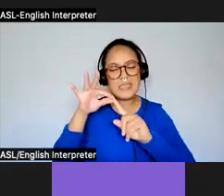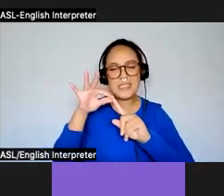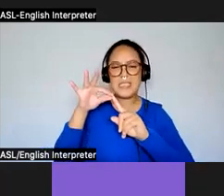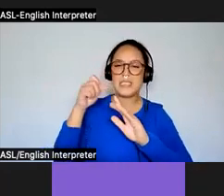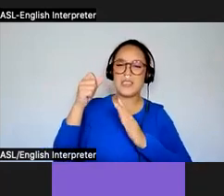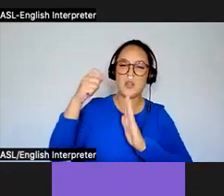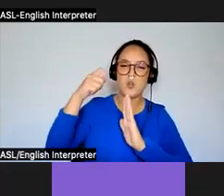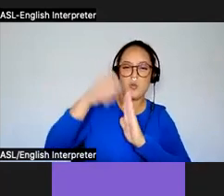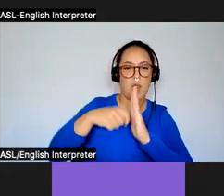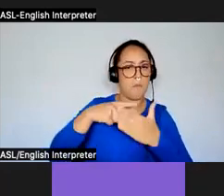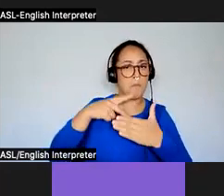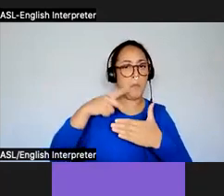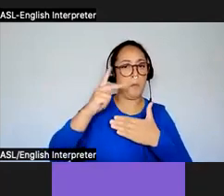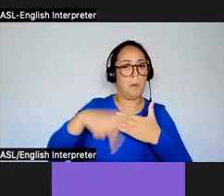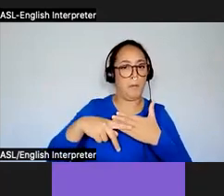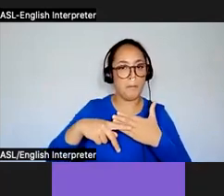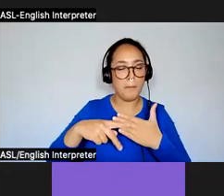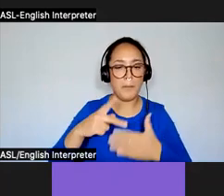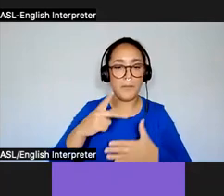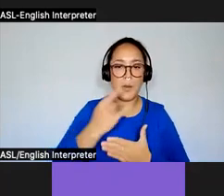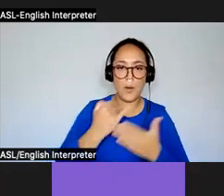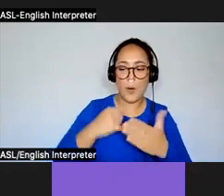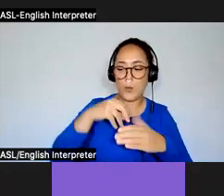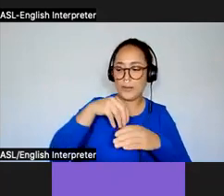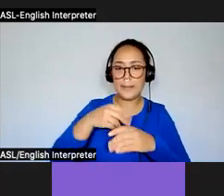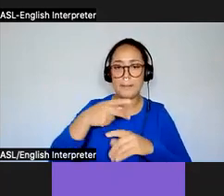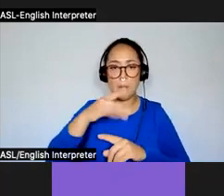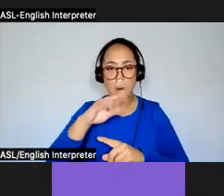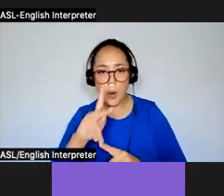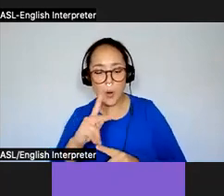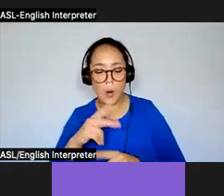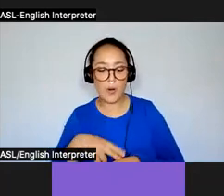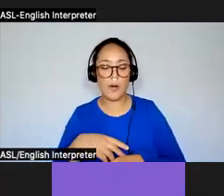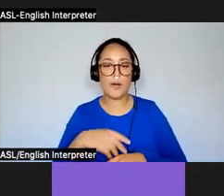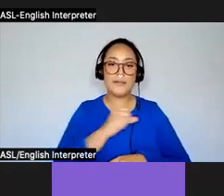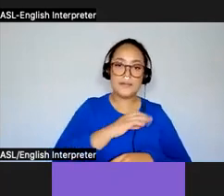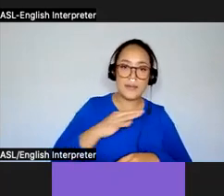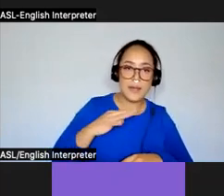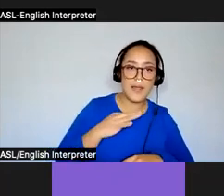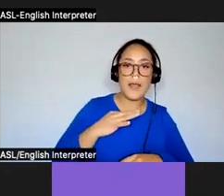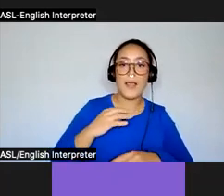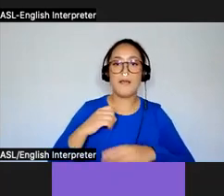And that Arts in the Parks and the foundation and staff are involved.